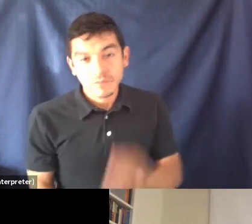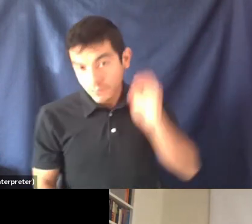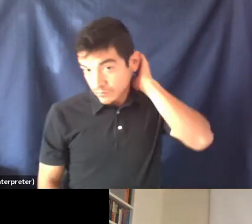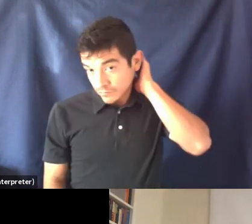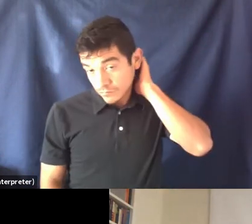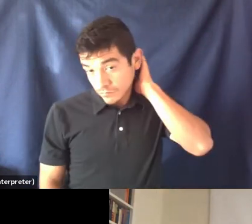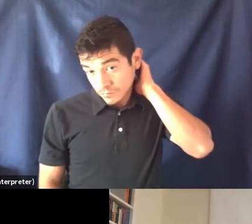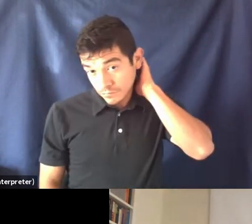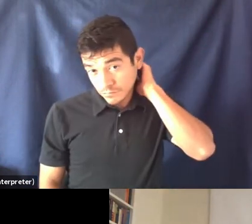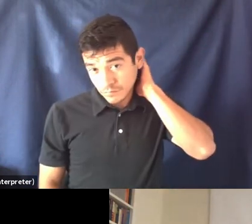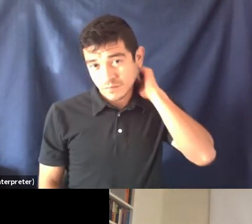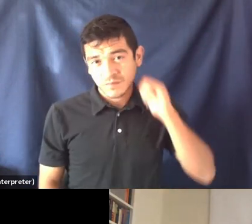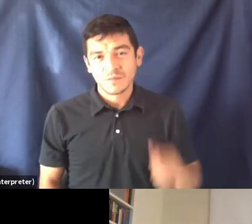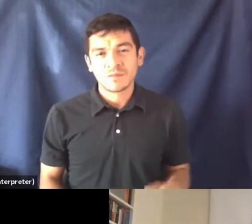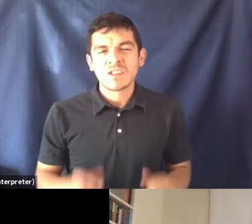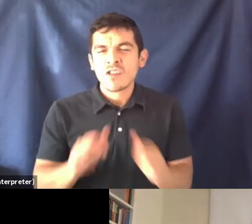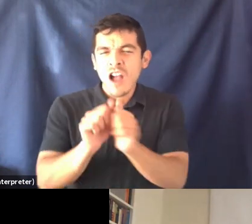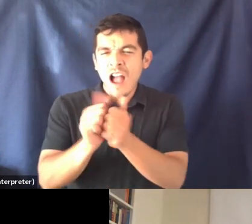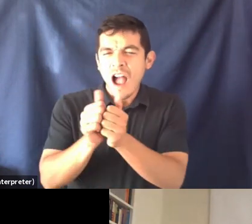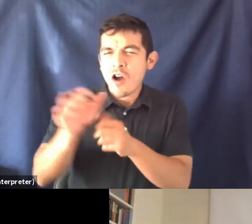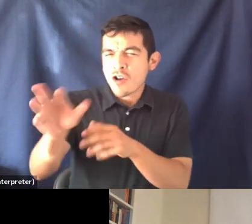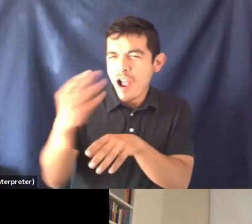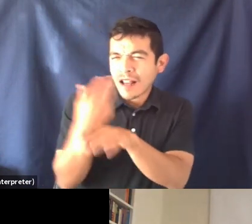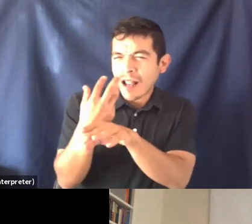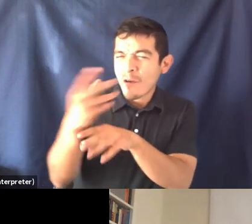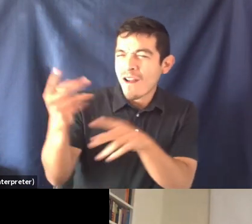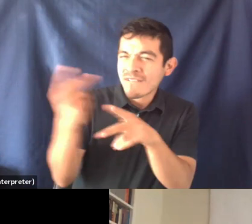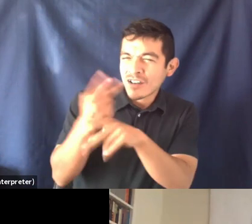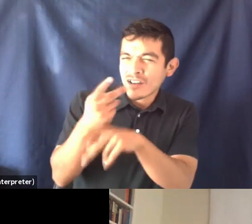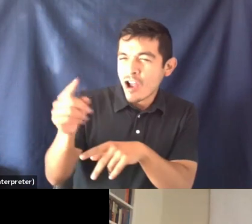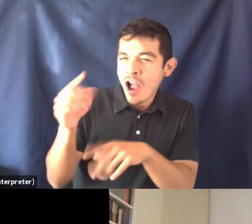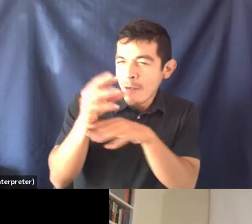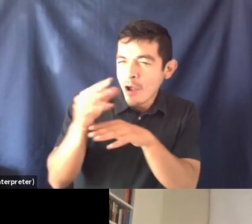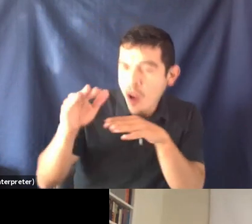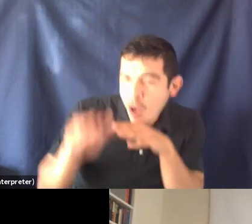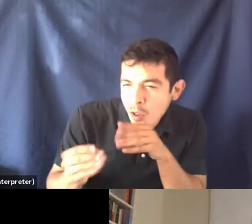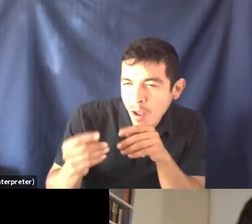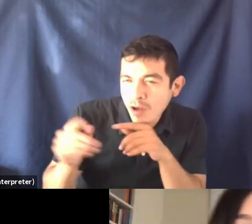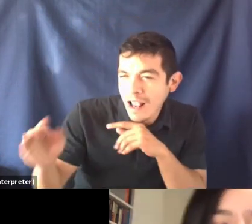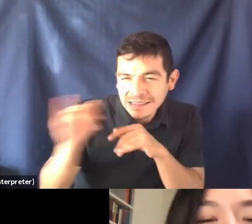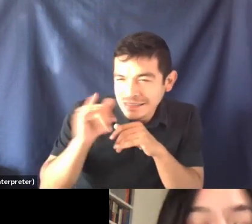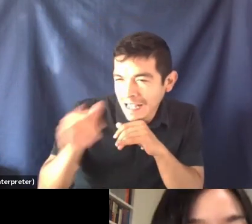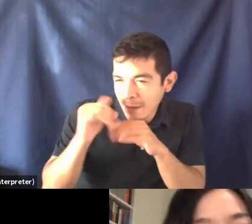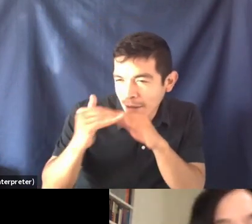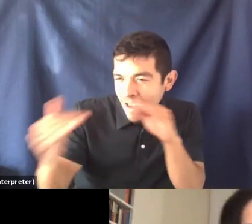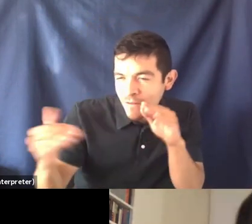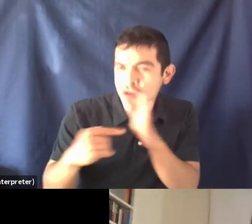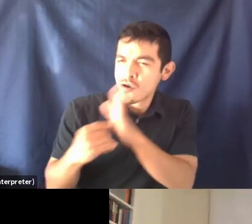to the ground, it was on a dog's eye level. How did you accomplish that? Yeah, I mean before going out, we obviously had to figure out like